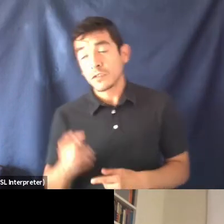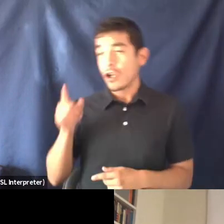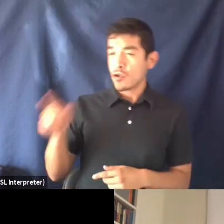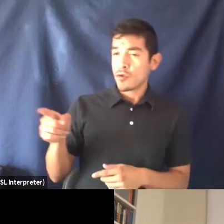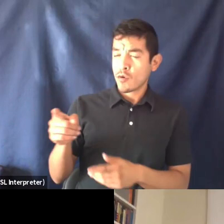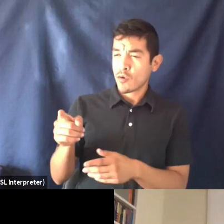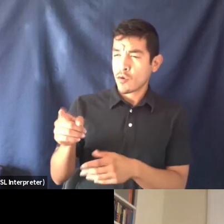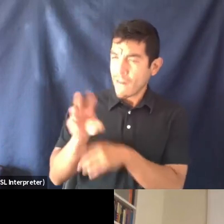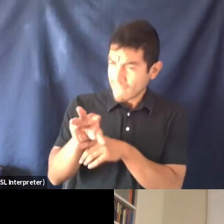did I understand?